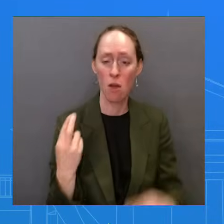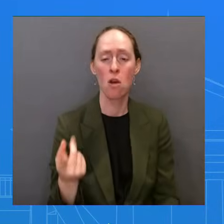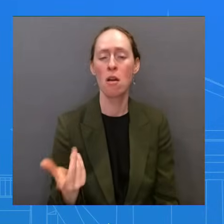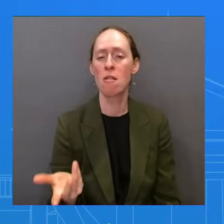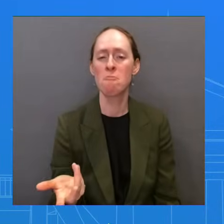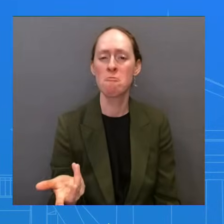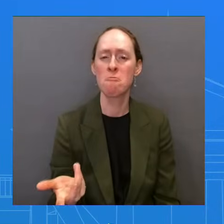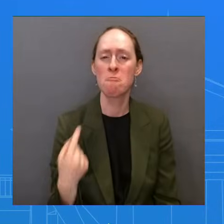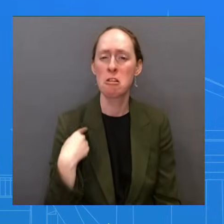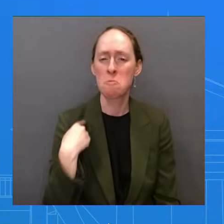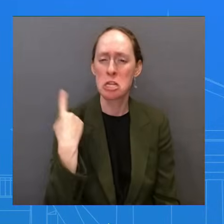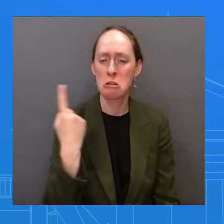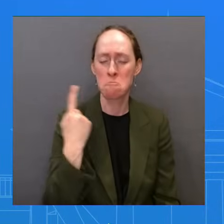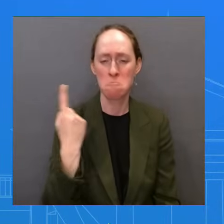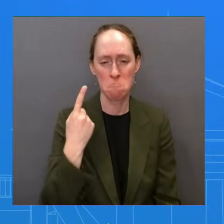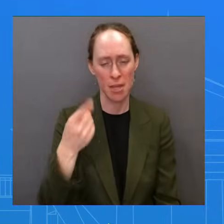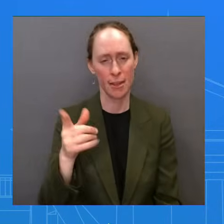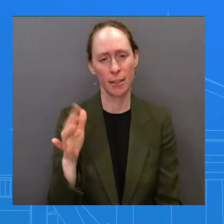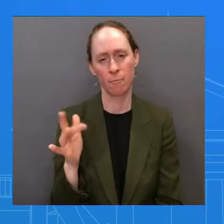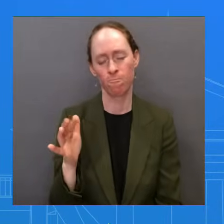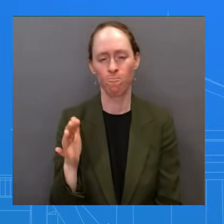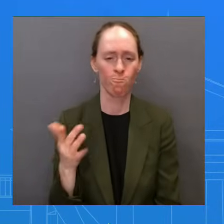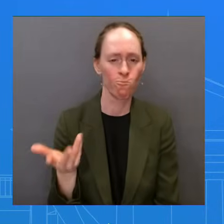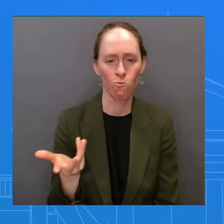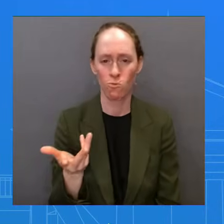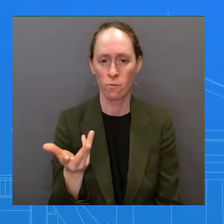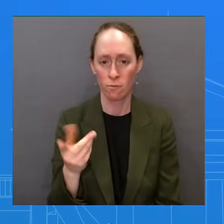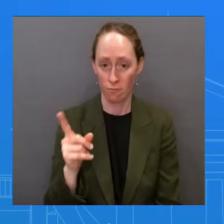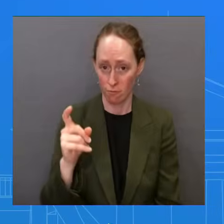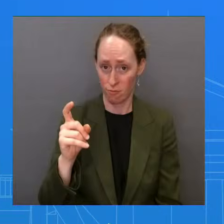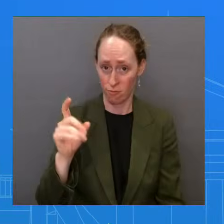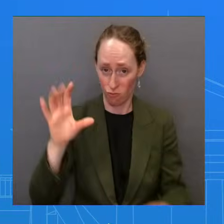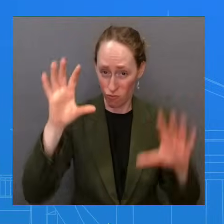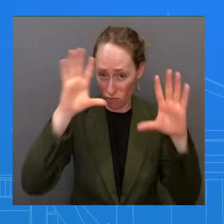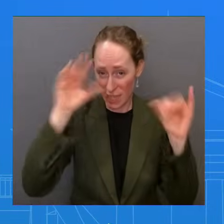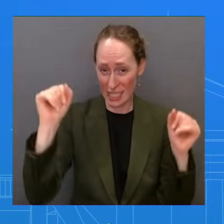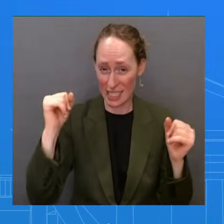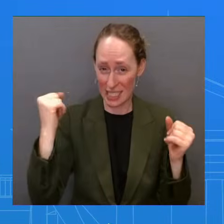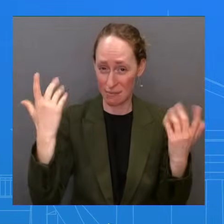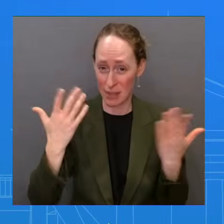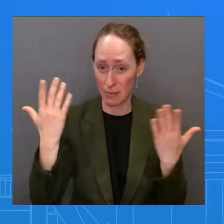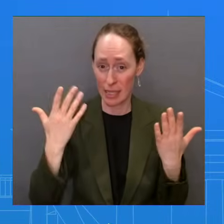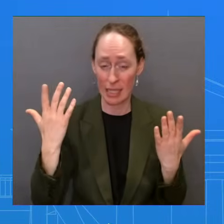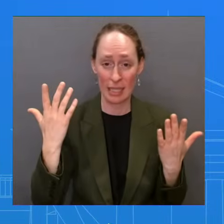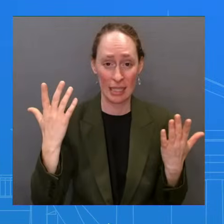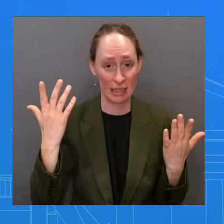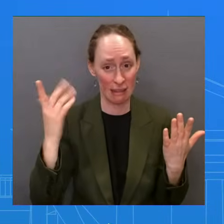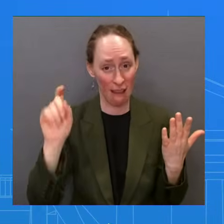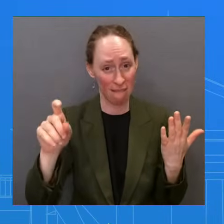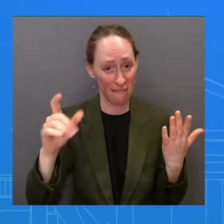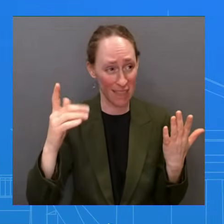and speak about what's happened to try to, you know, reassure markets and people? Ms. Jean-Pierre: I mean, the -- the President spoke for --